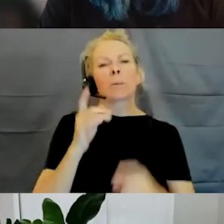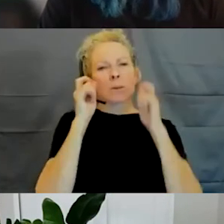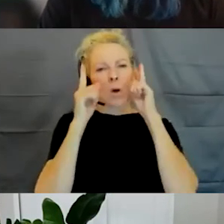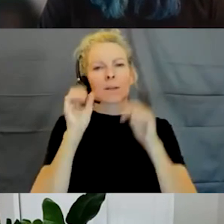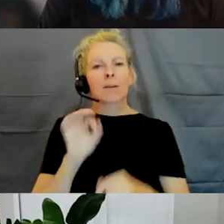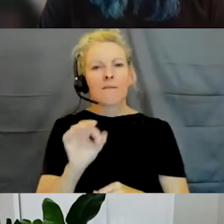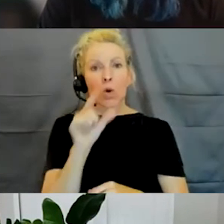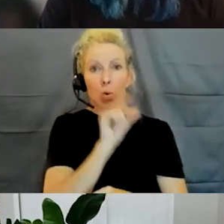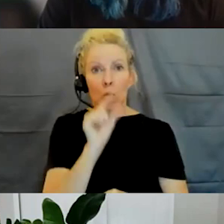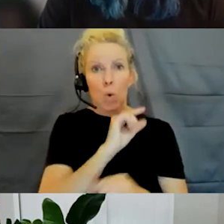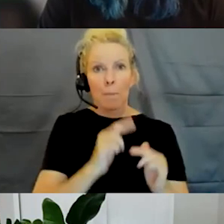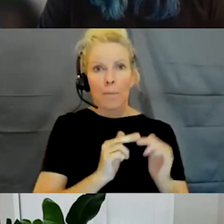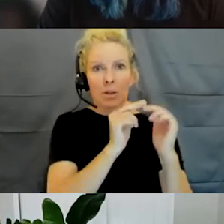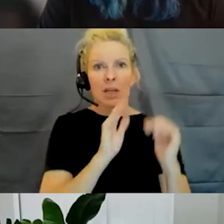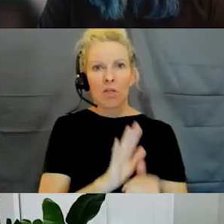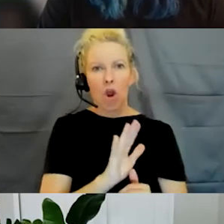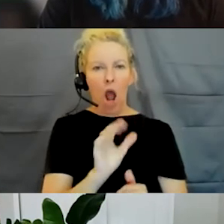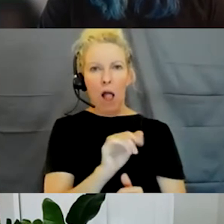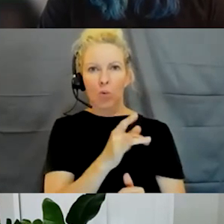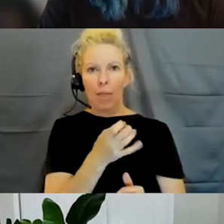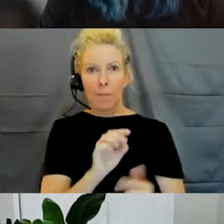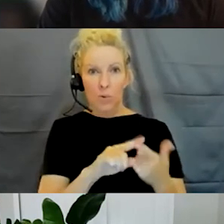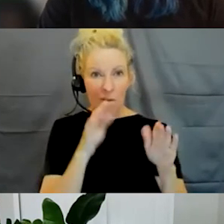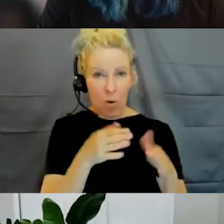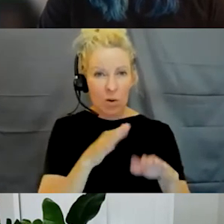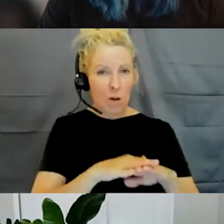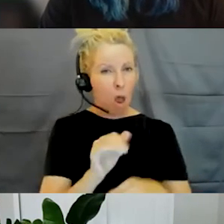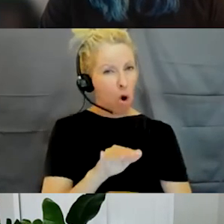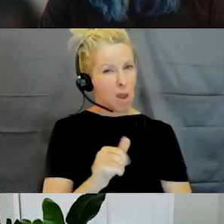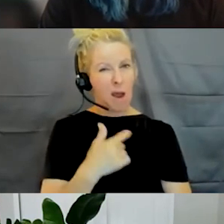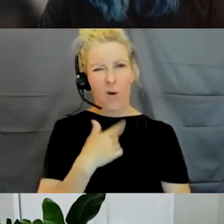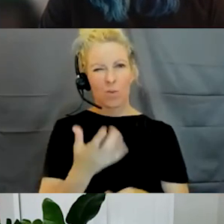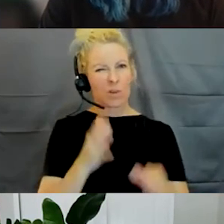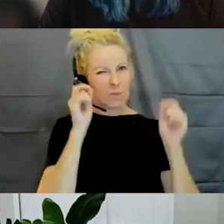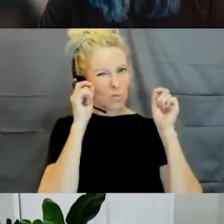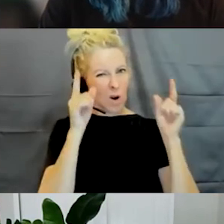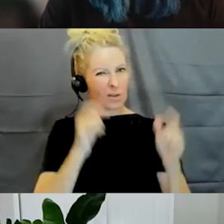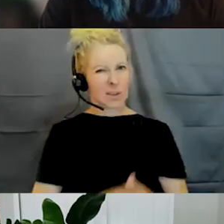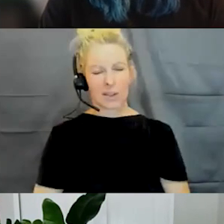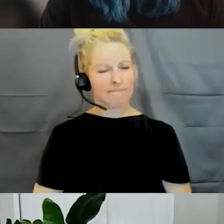their algorithm instead of focus on aria, I would be very surprised. I don't think that is a good